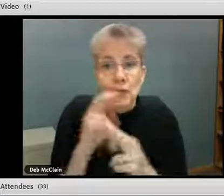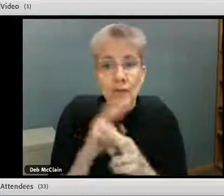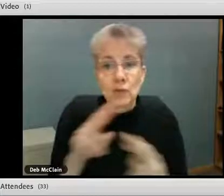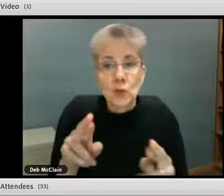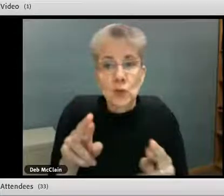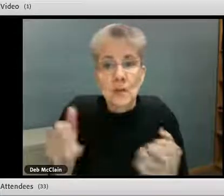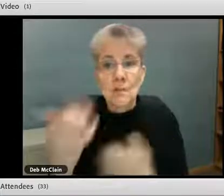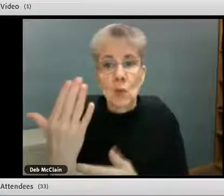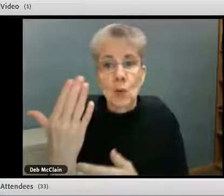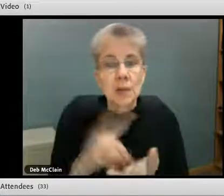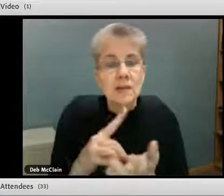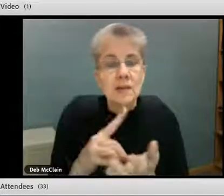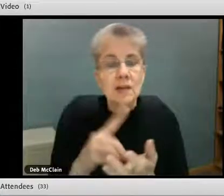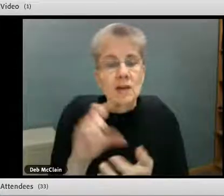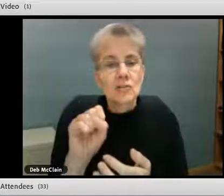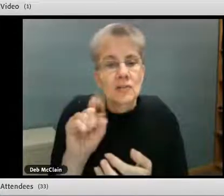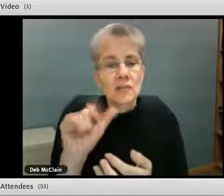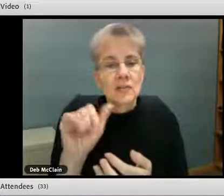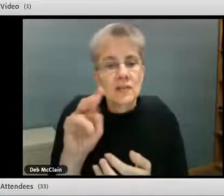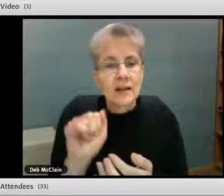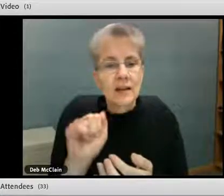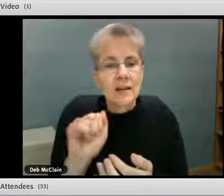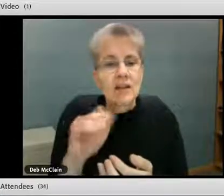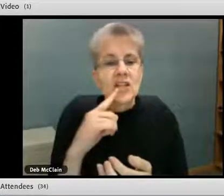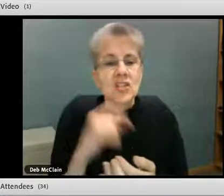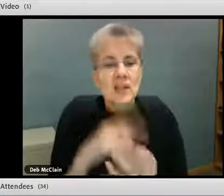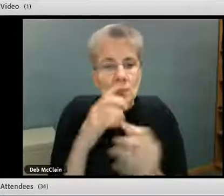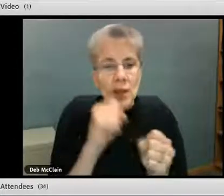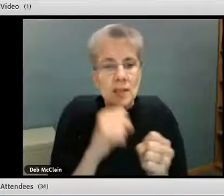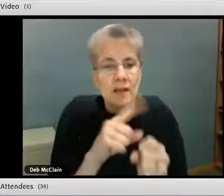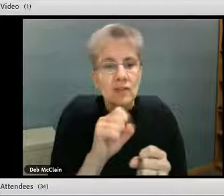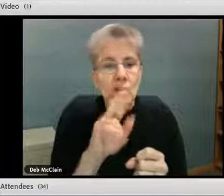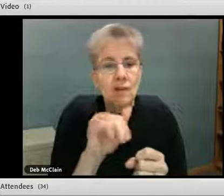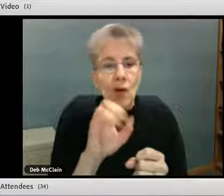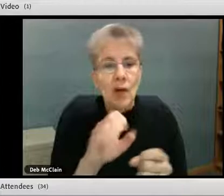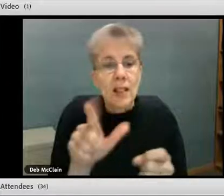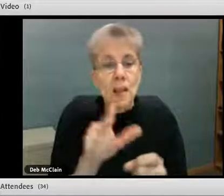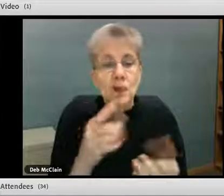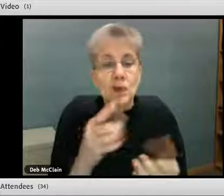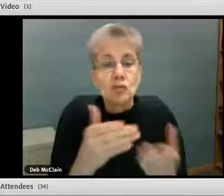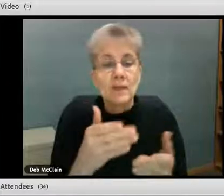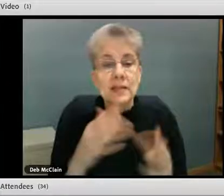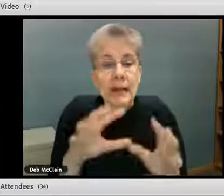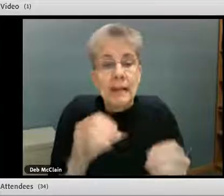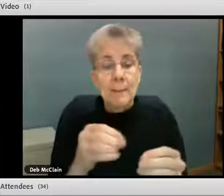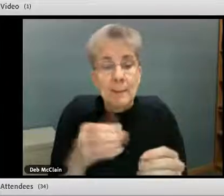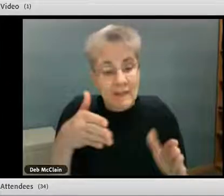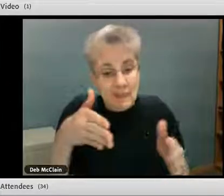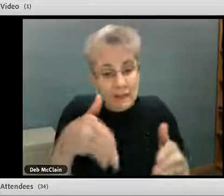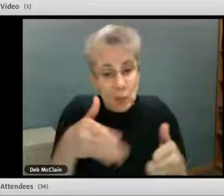this morning with Diana Silveira. Diana is the president of Novare Library Services, a company that focuses helping